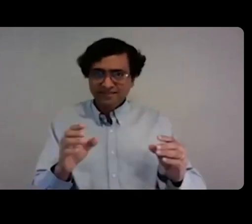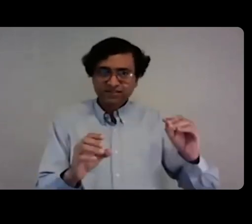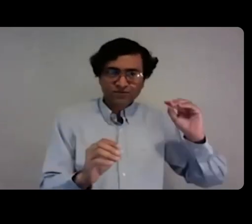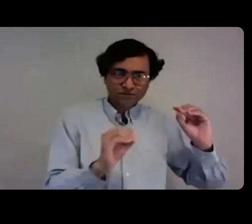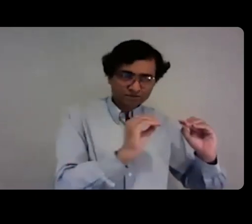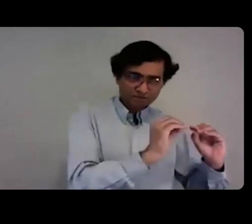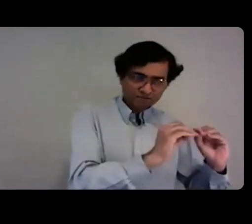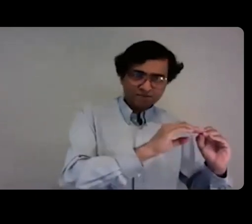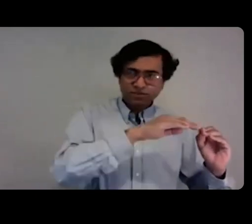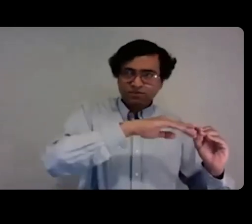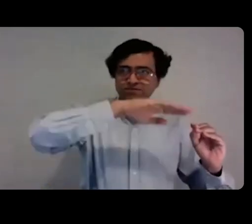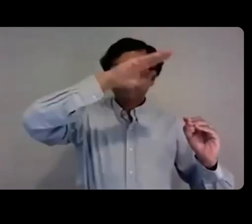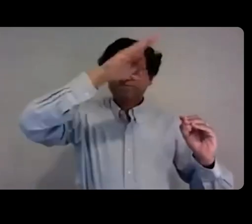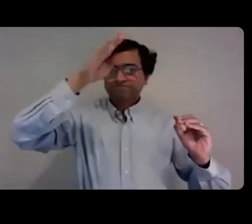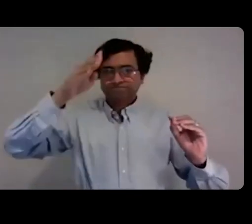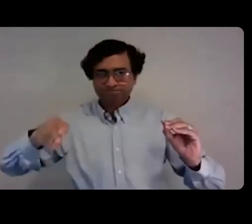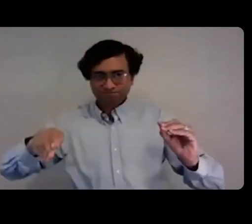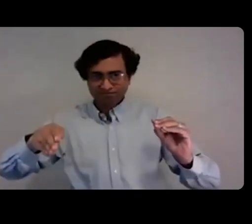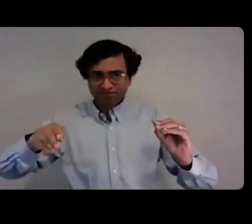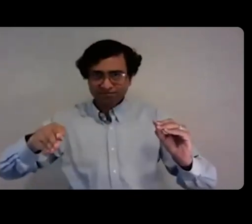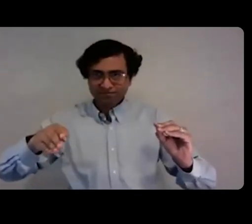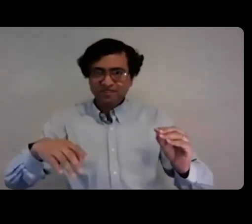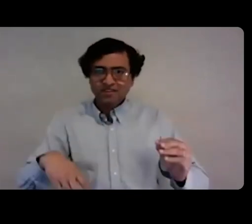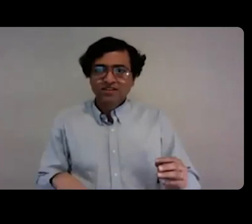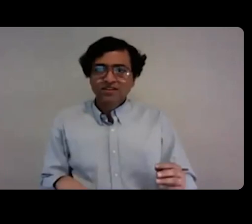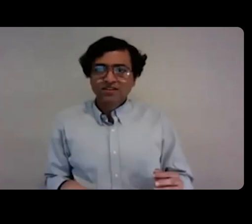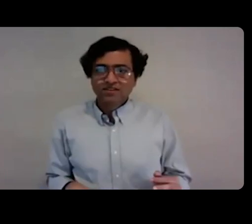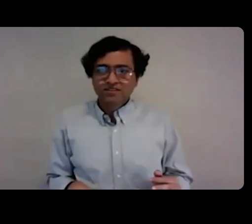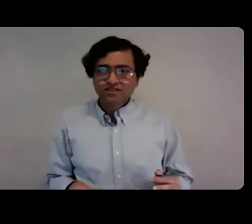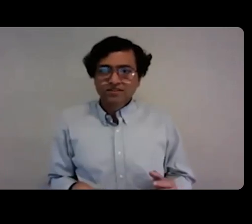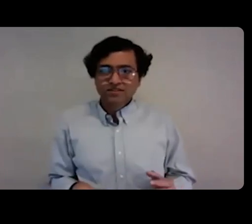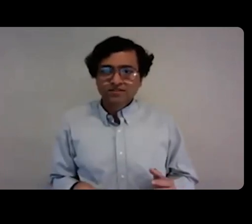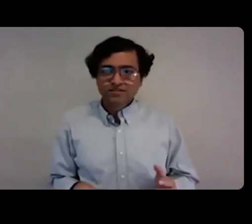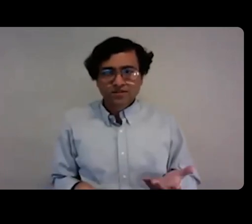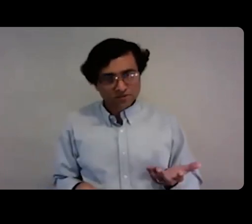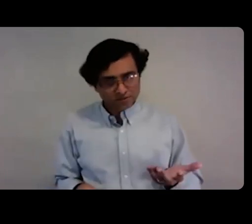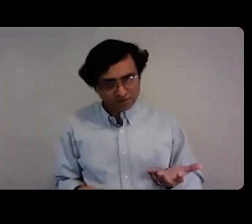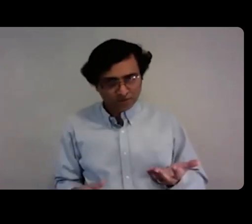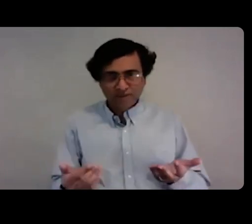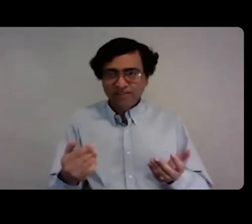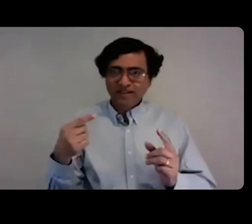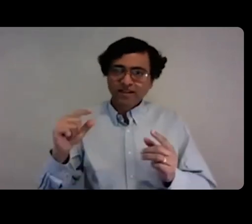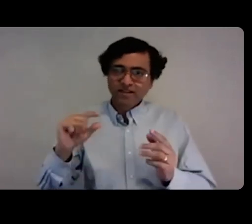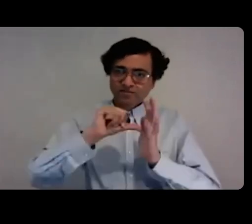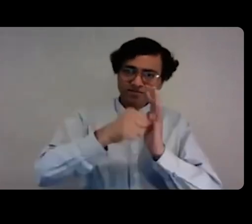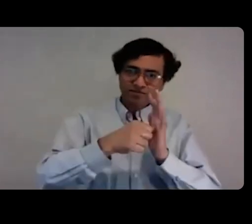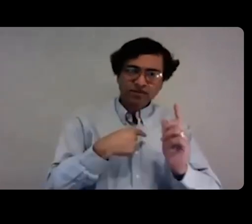sometimes do and some don't. The question was: How well are they understood by others?